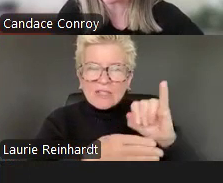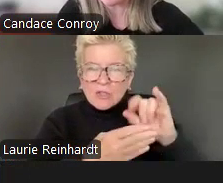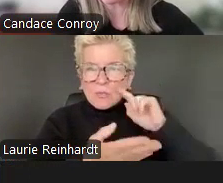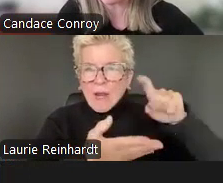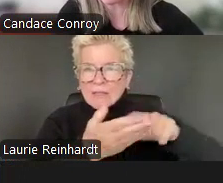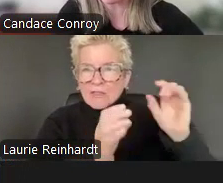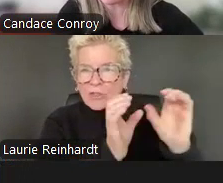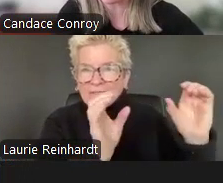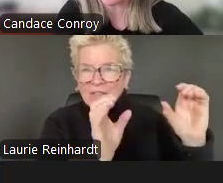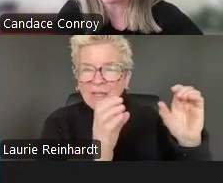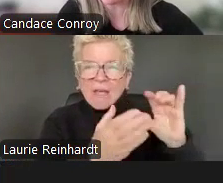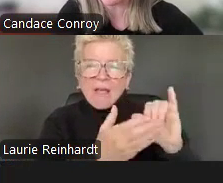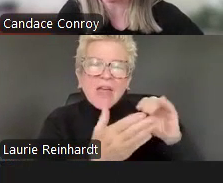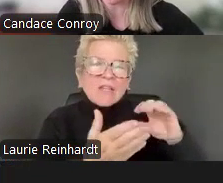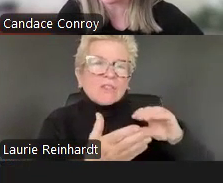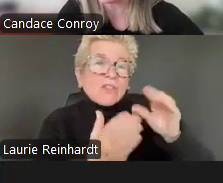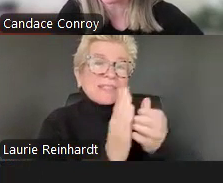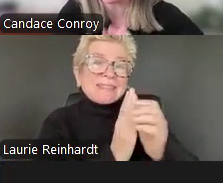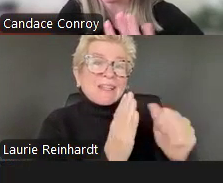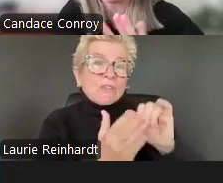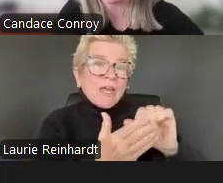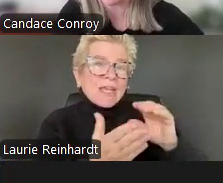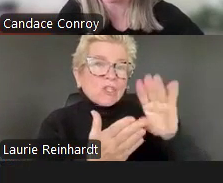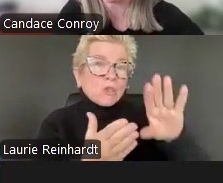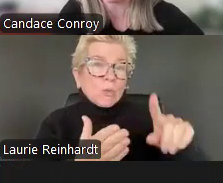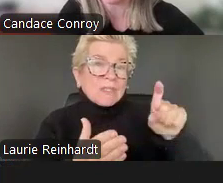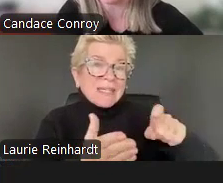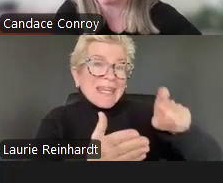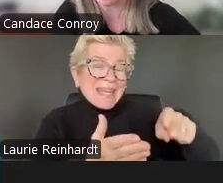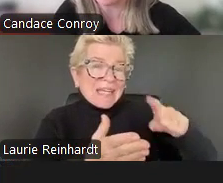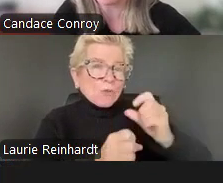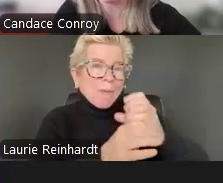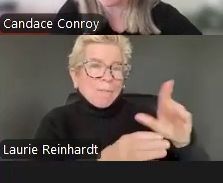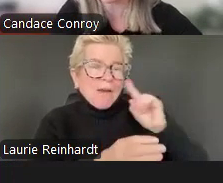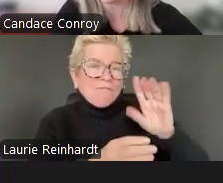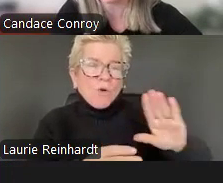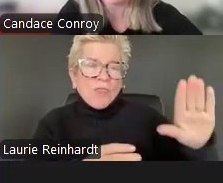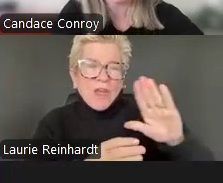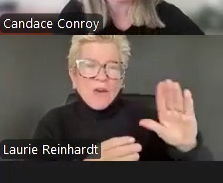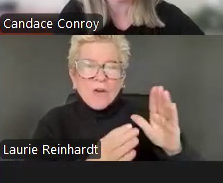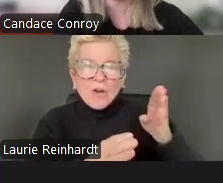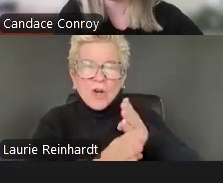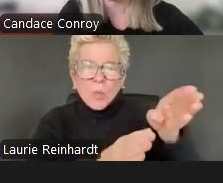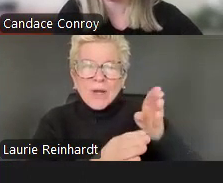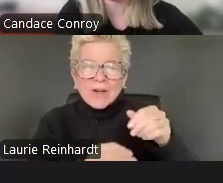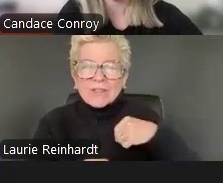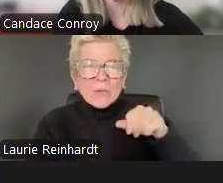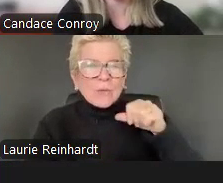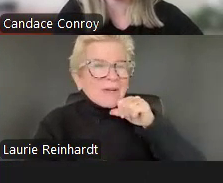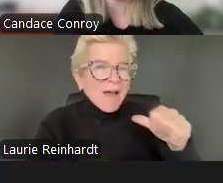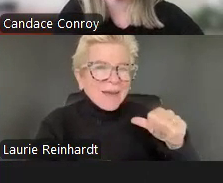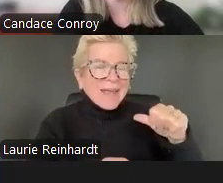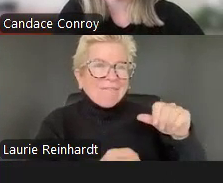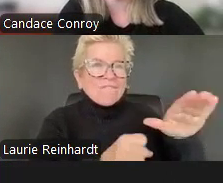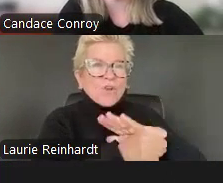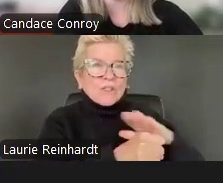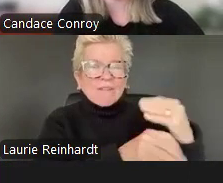skills that students would need to prepare for careers; so we're not an only virtual option.